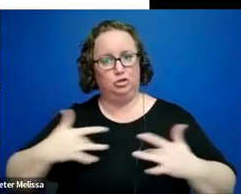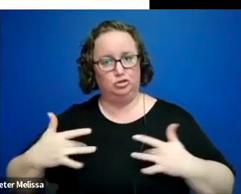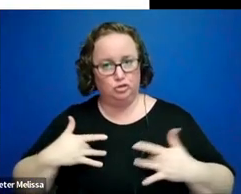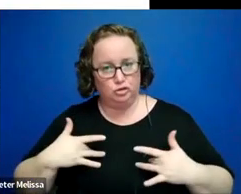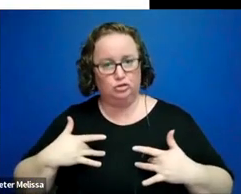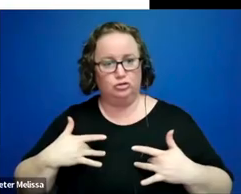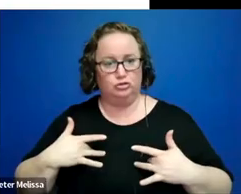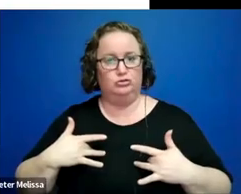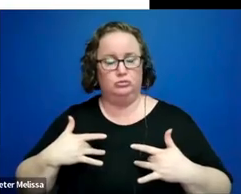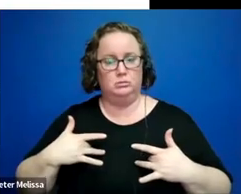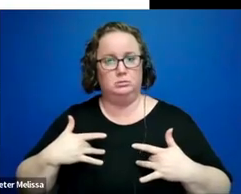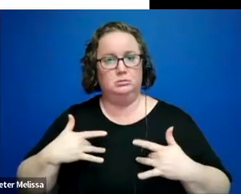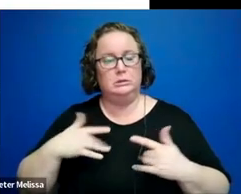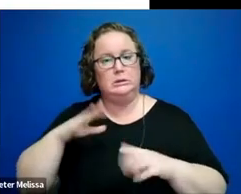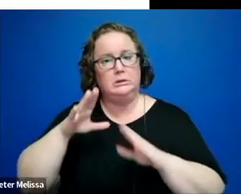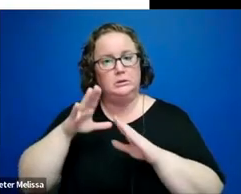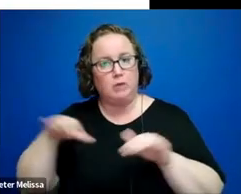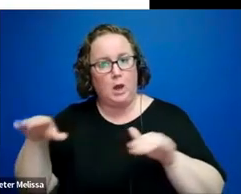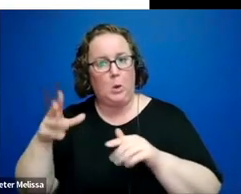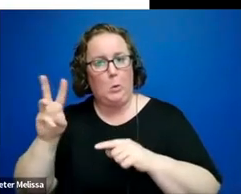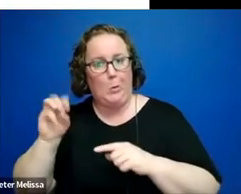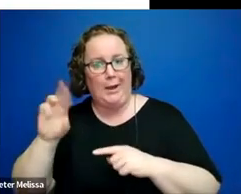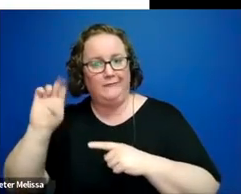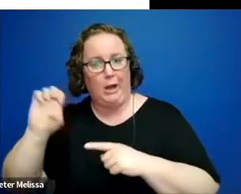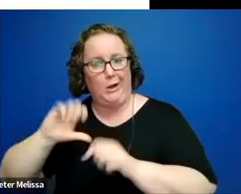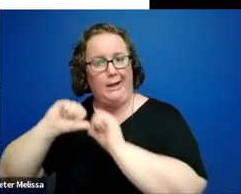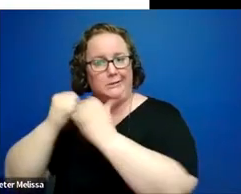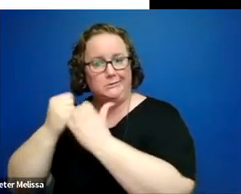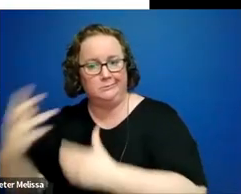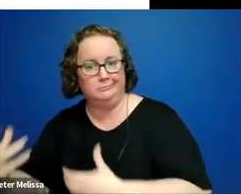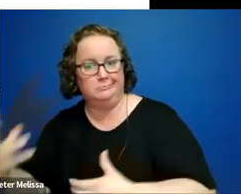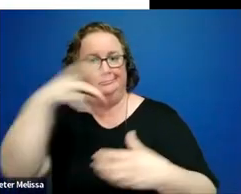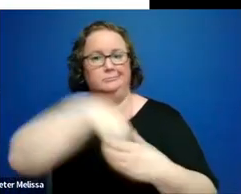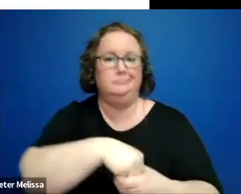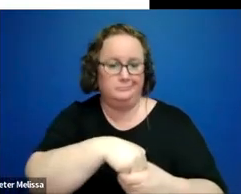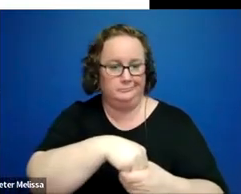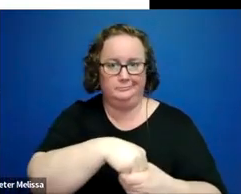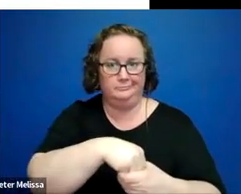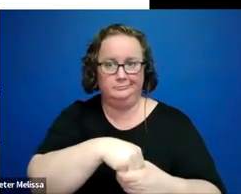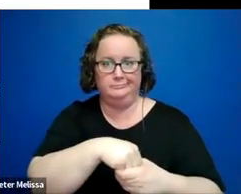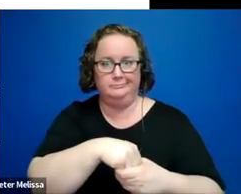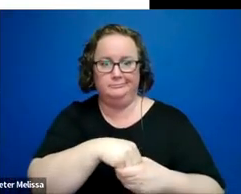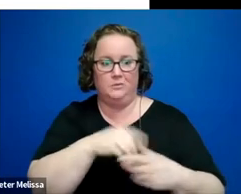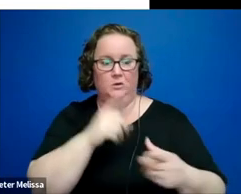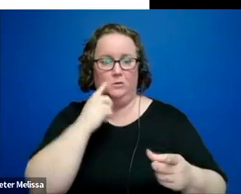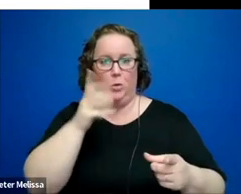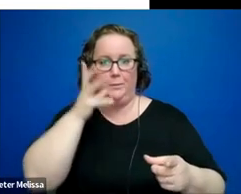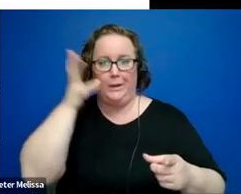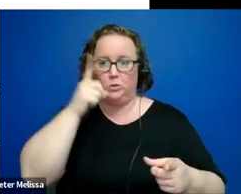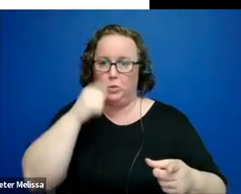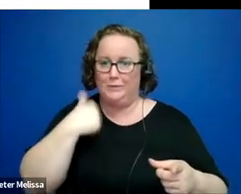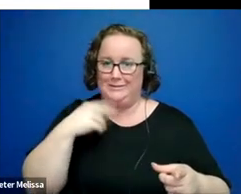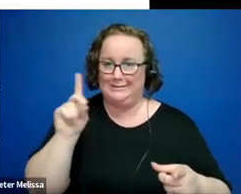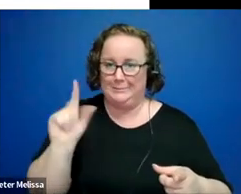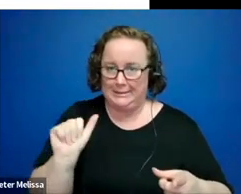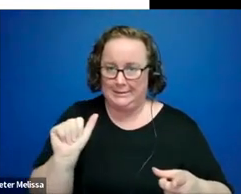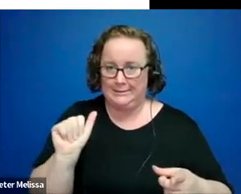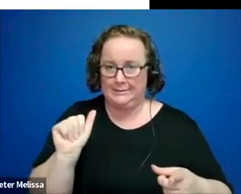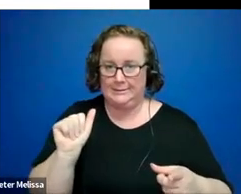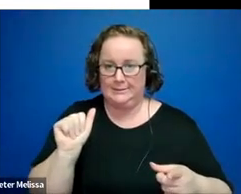child welfare agencies getting themselves involved with parents with disabilities who may, and these